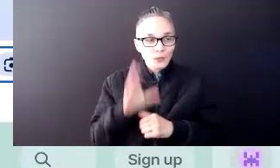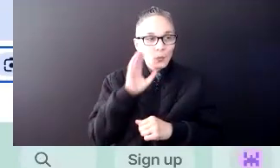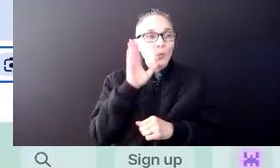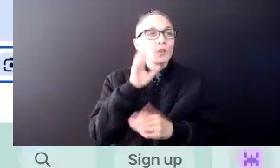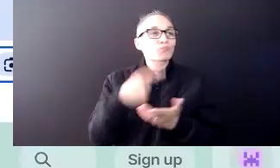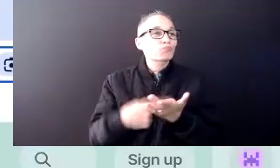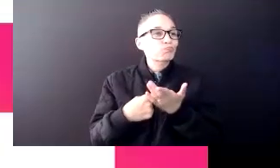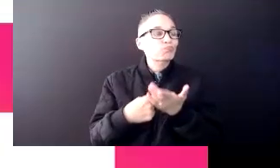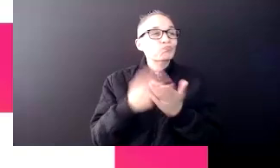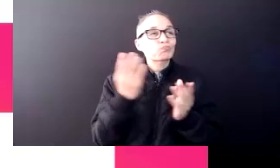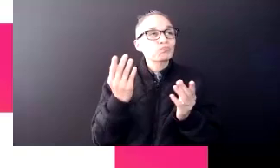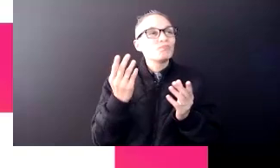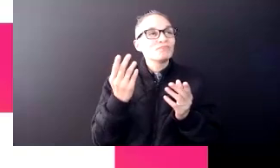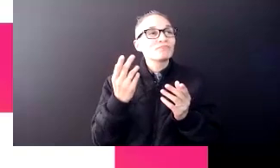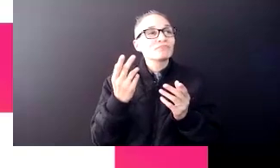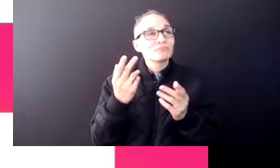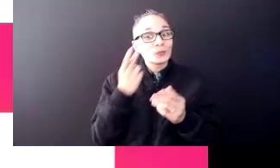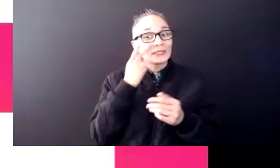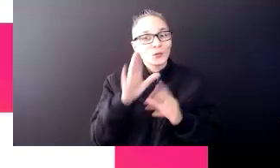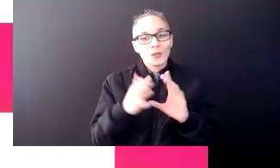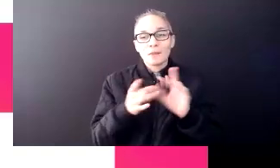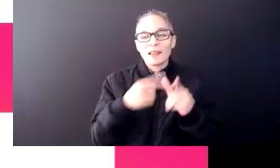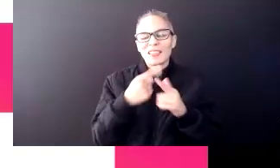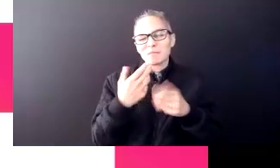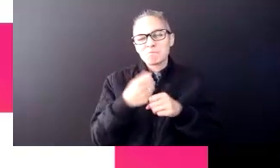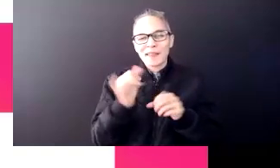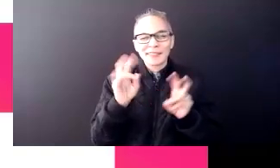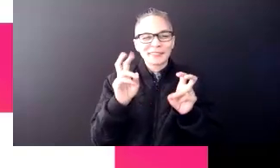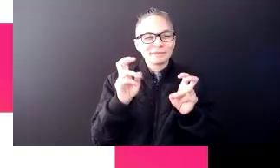some of these comments and hopefully create like a maybe a FAQ